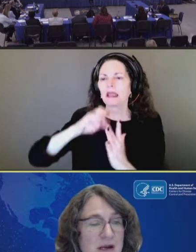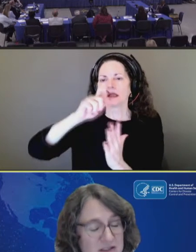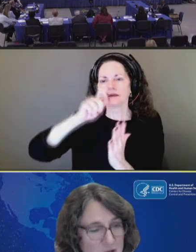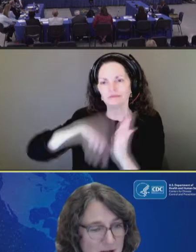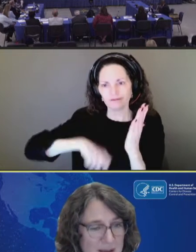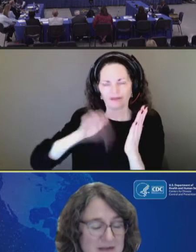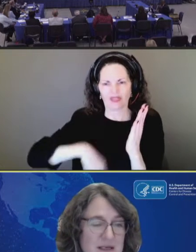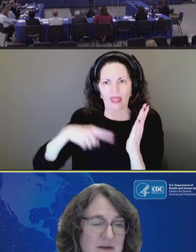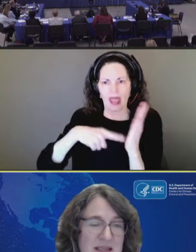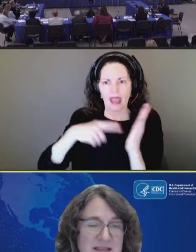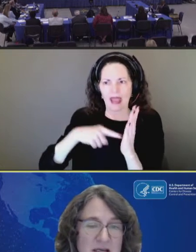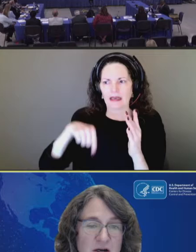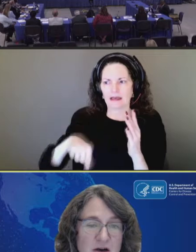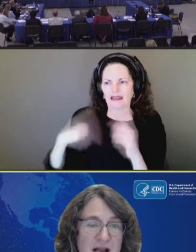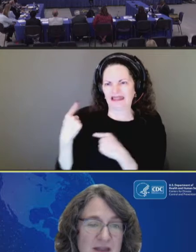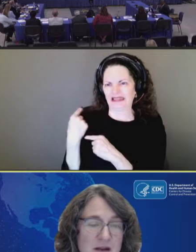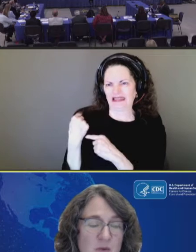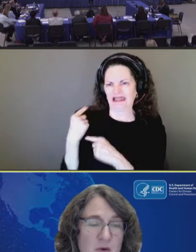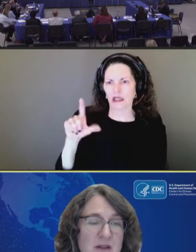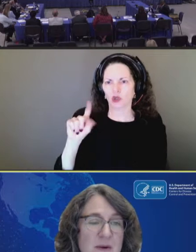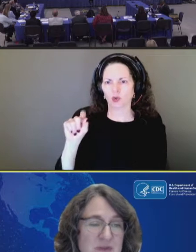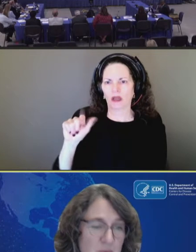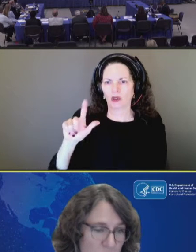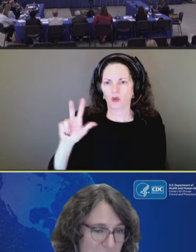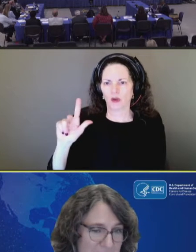I'm going to talk about some of these here. I think one of the most important